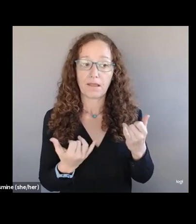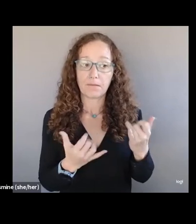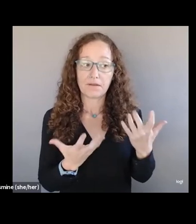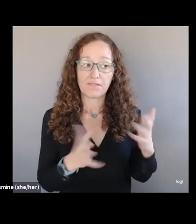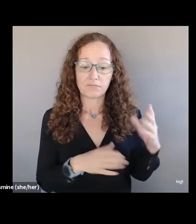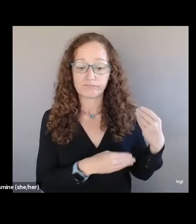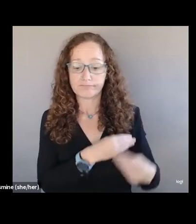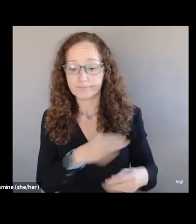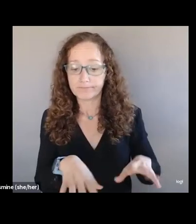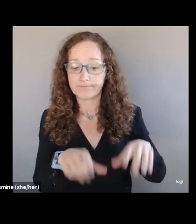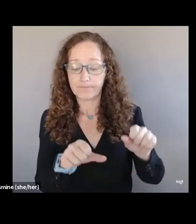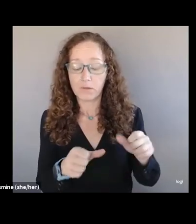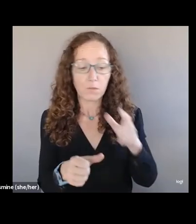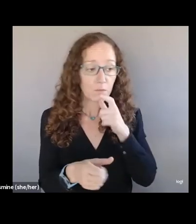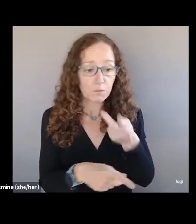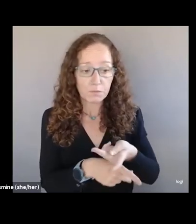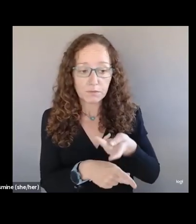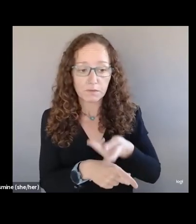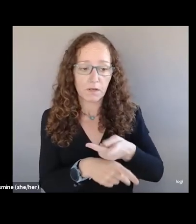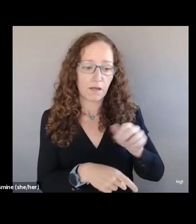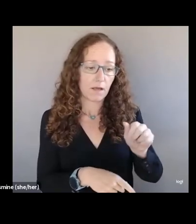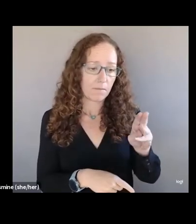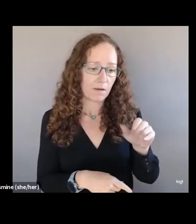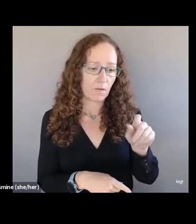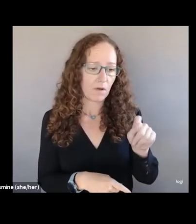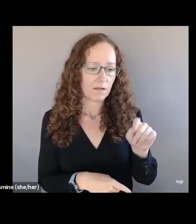echo and encourage that we not only acknowledge the indigenous